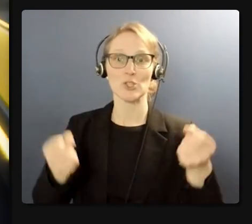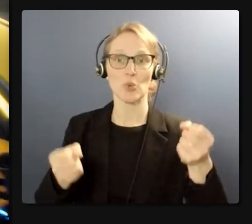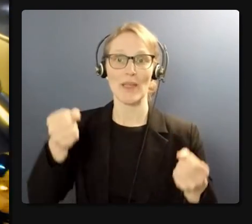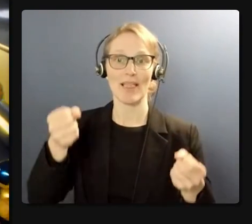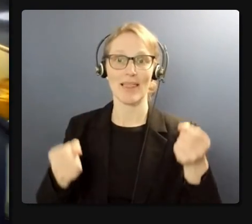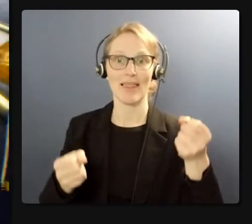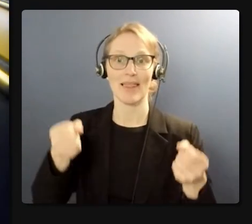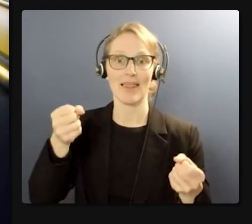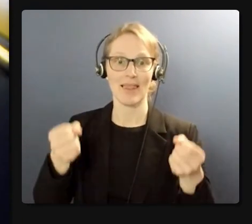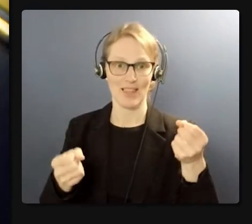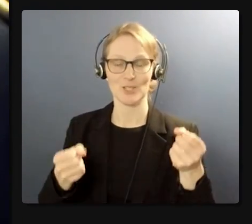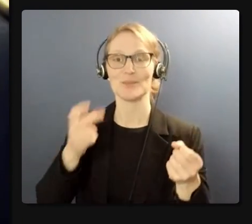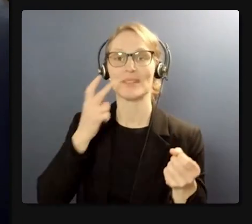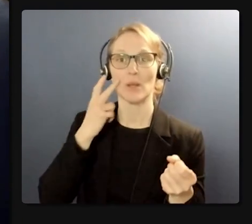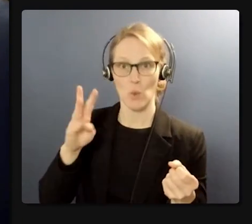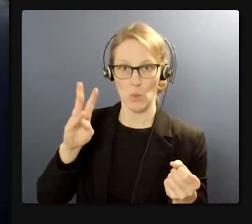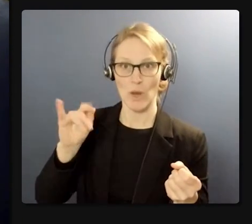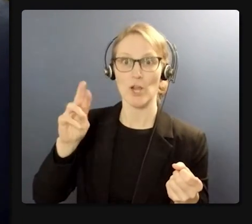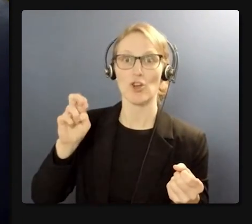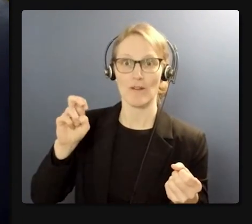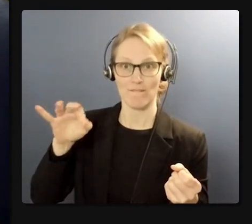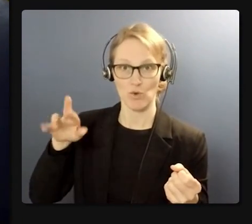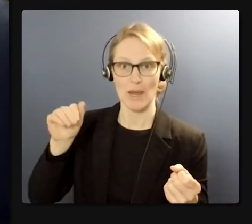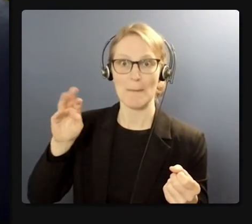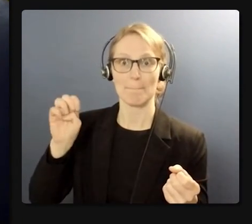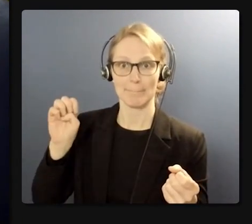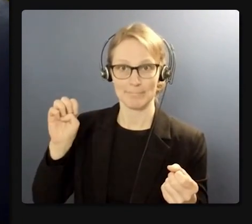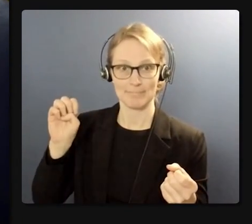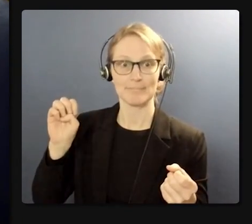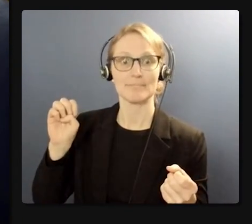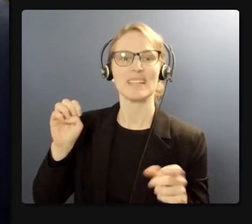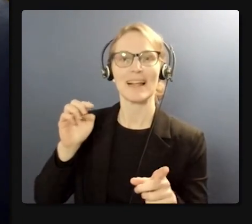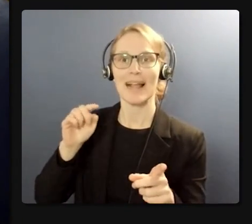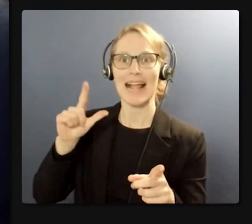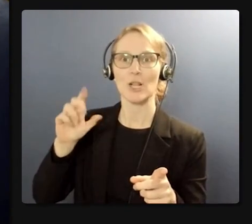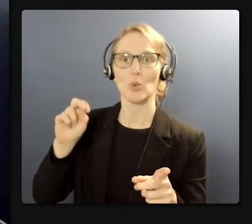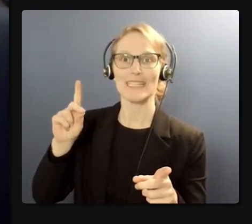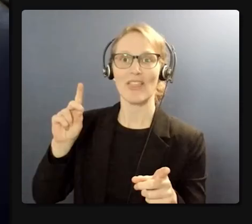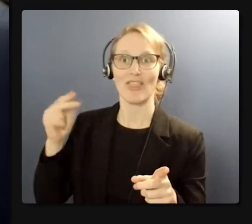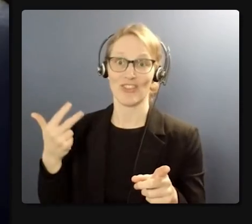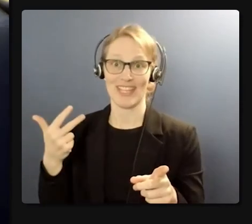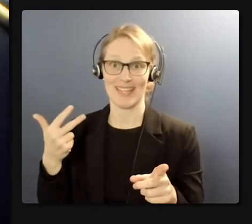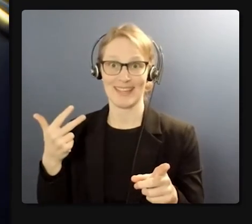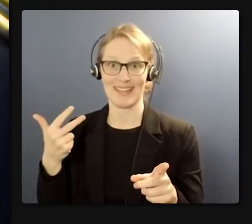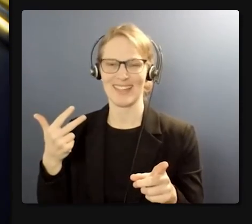Let's look at the steering wheel here and see in wire frame.